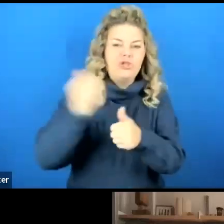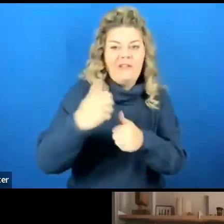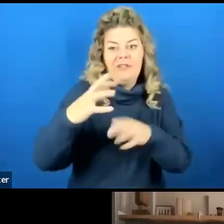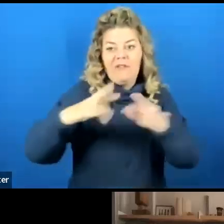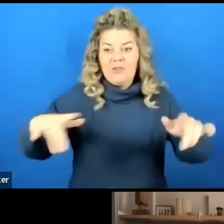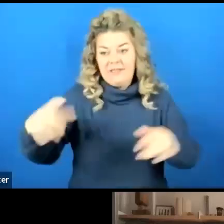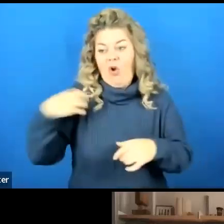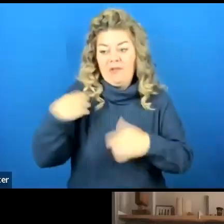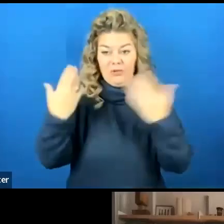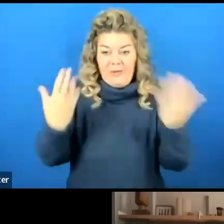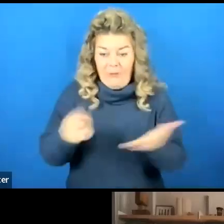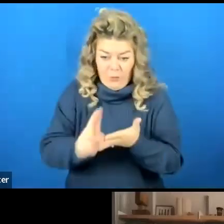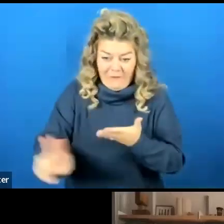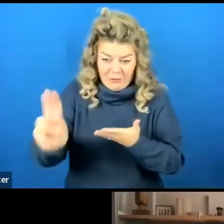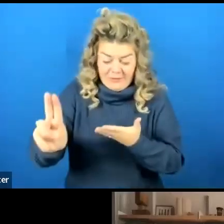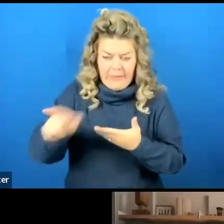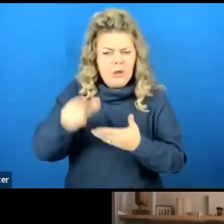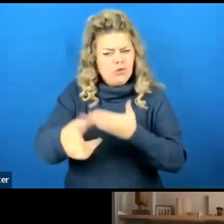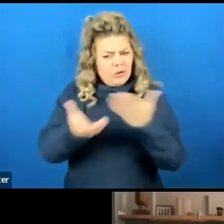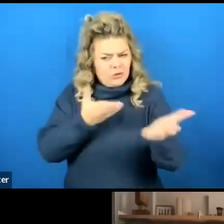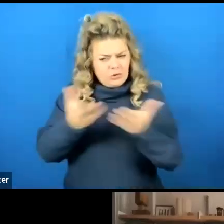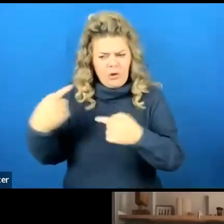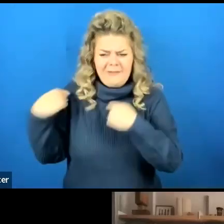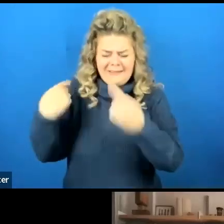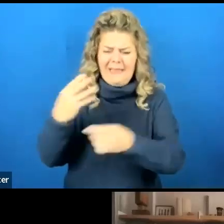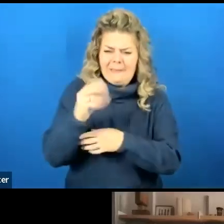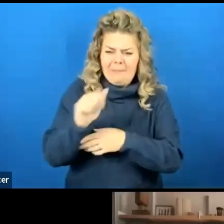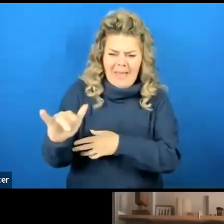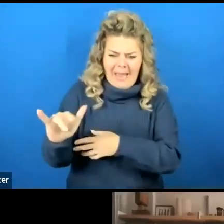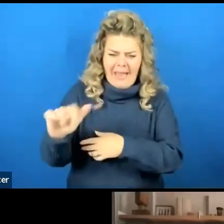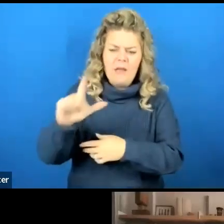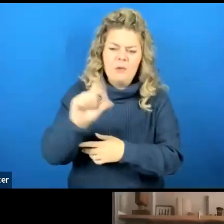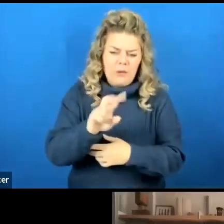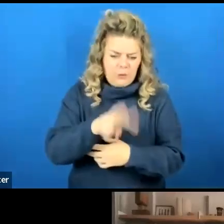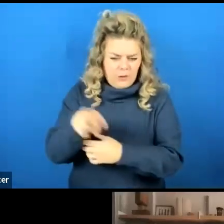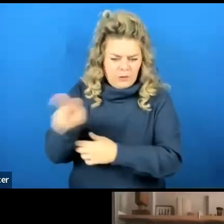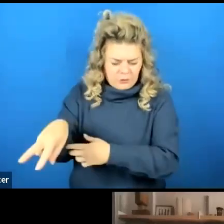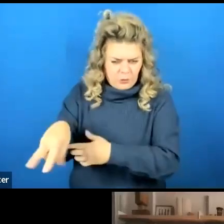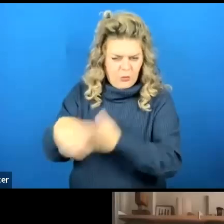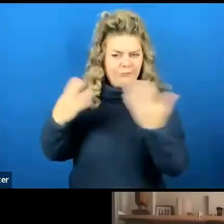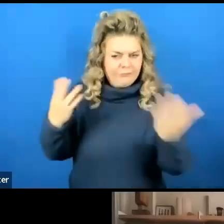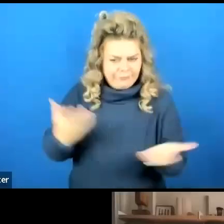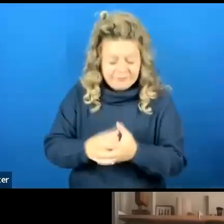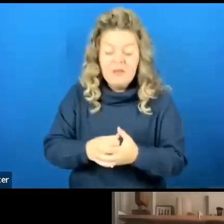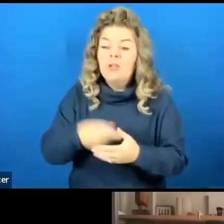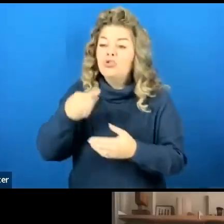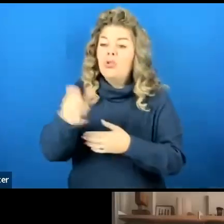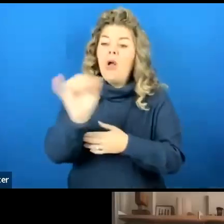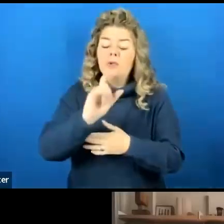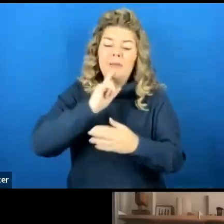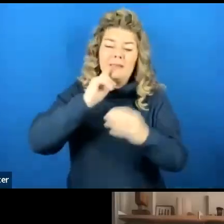She has served in this capacity since May of 2022. She is also a professor of education